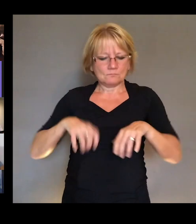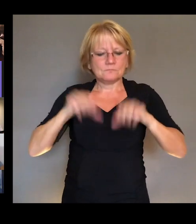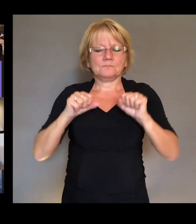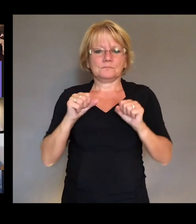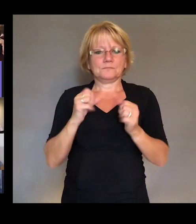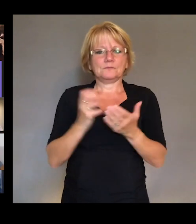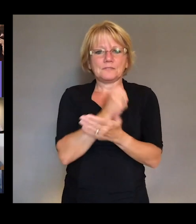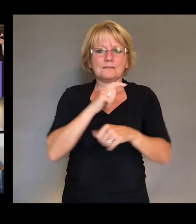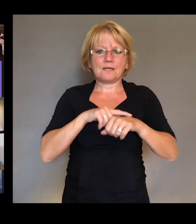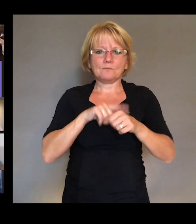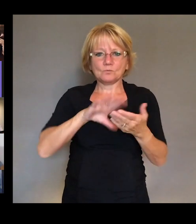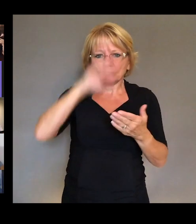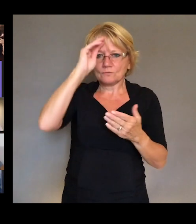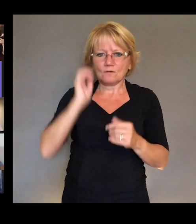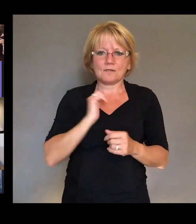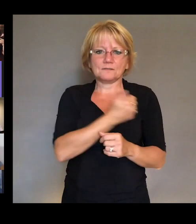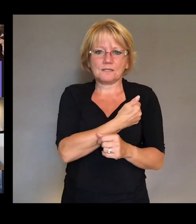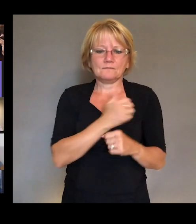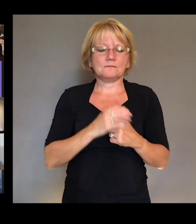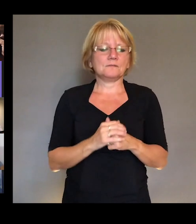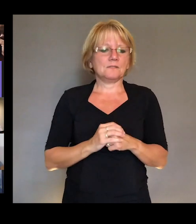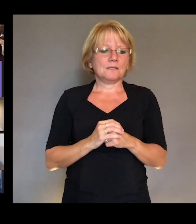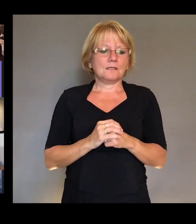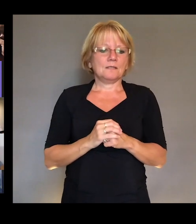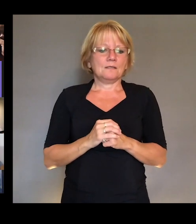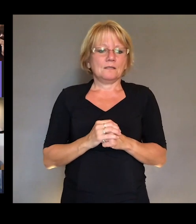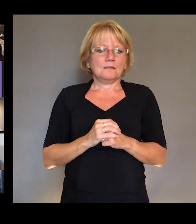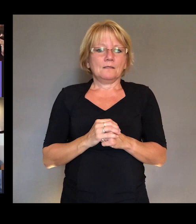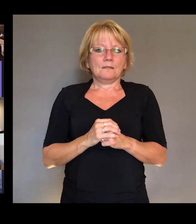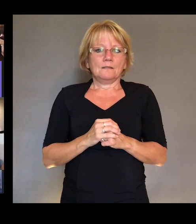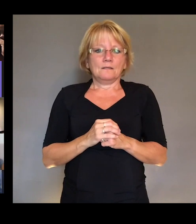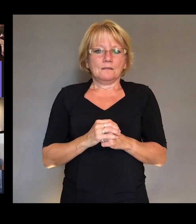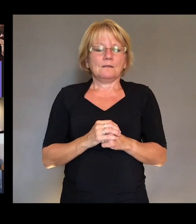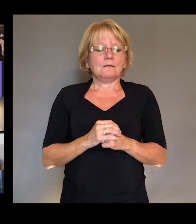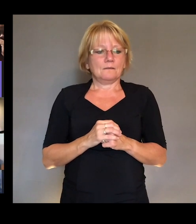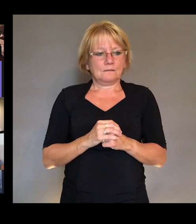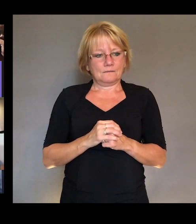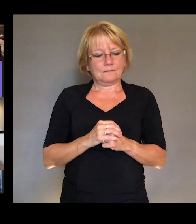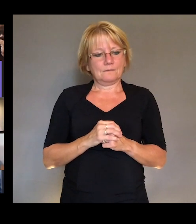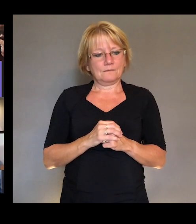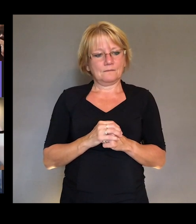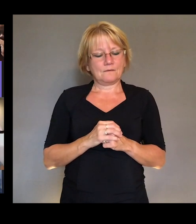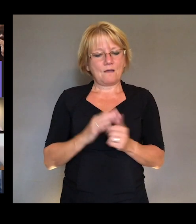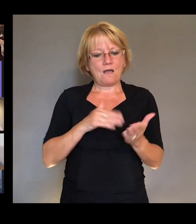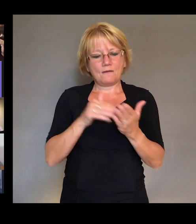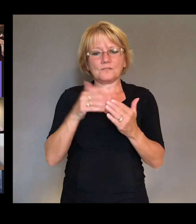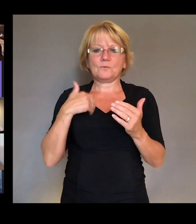And one of the other things that sometimes happens in these spaces that I've seen is that, you know, it'll be a diverse group of folks around the table